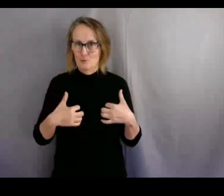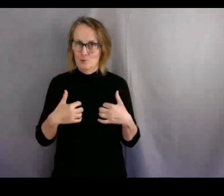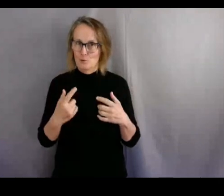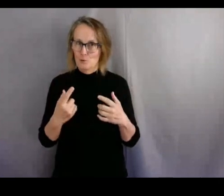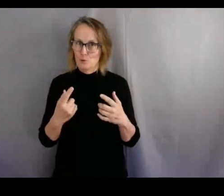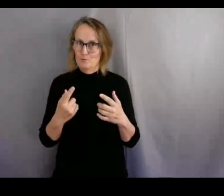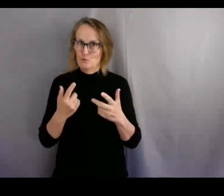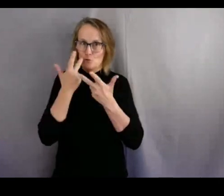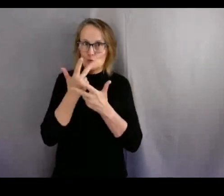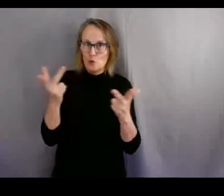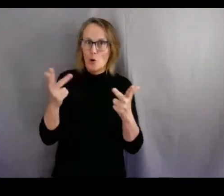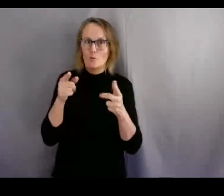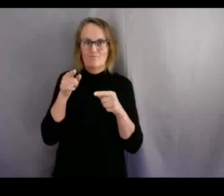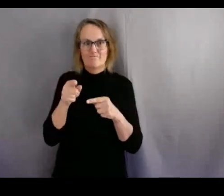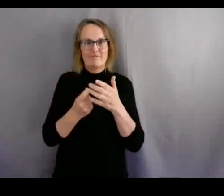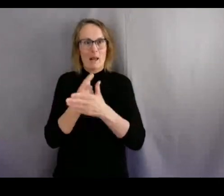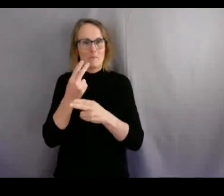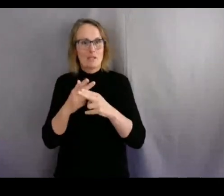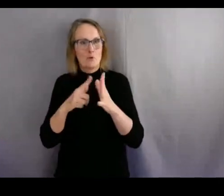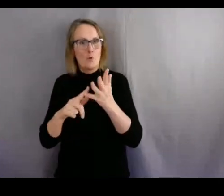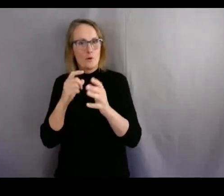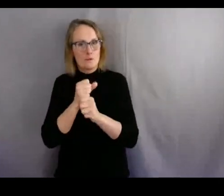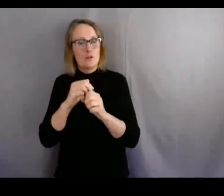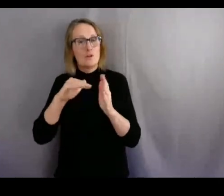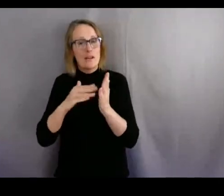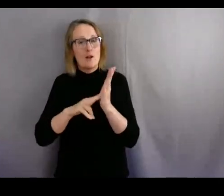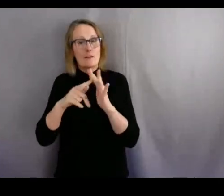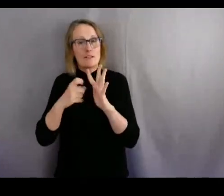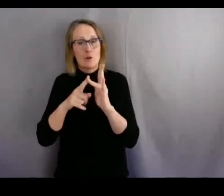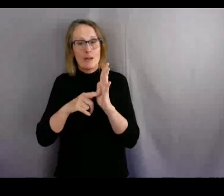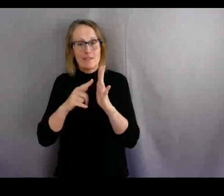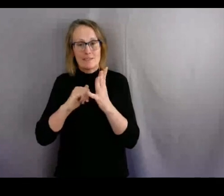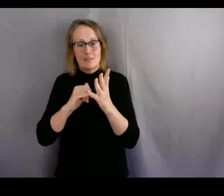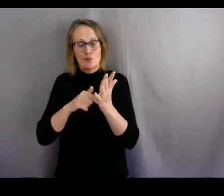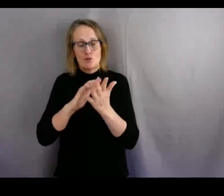Our final speaker for this session is Nicholas Thomas, who first visited Polynesia in 1984